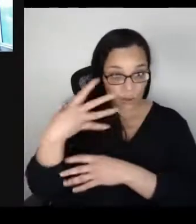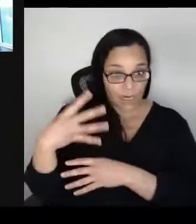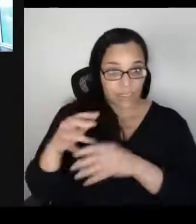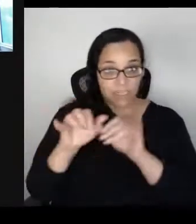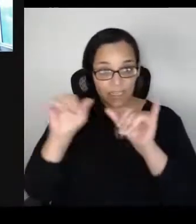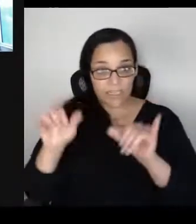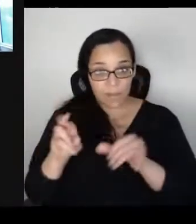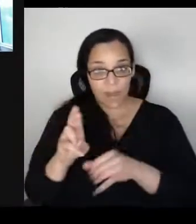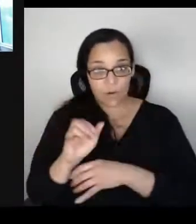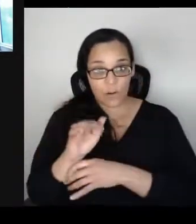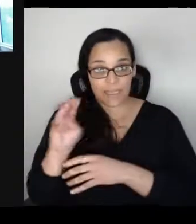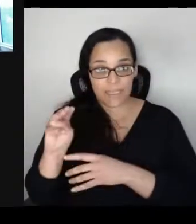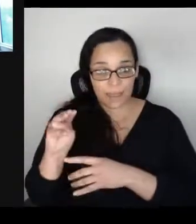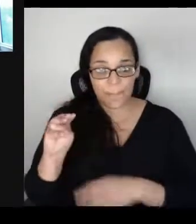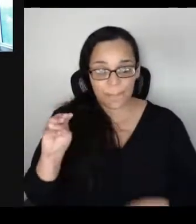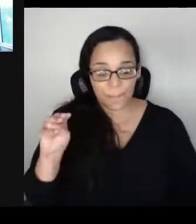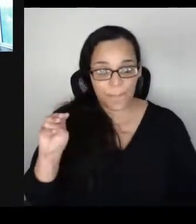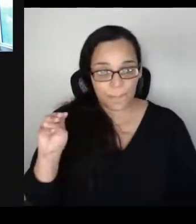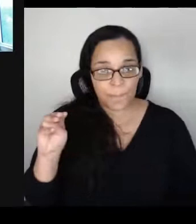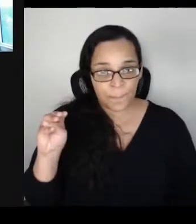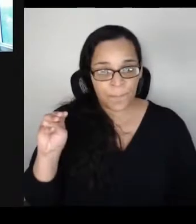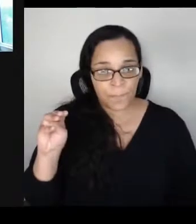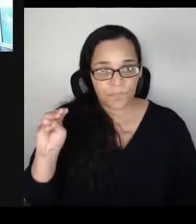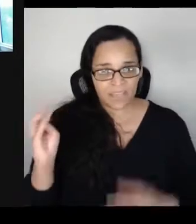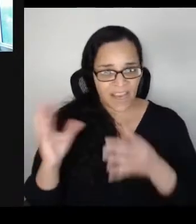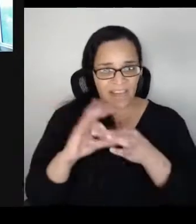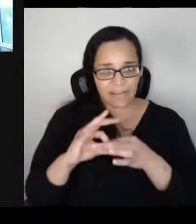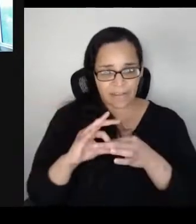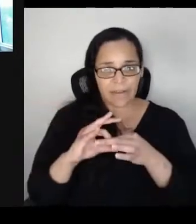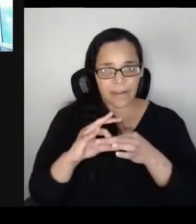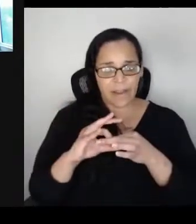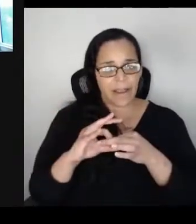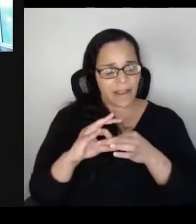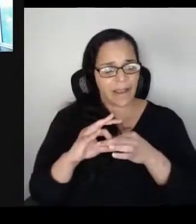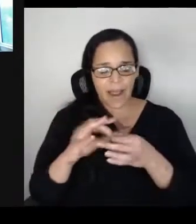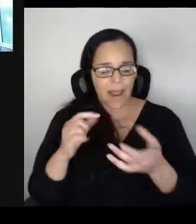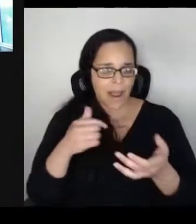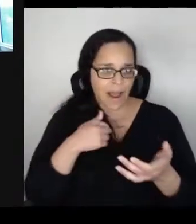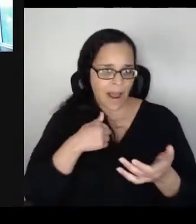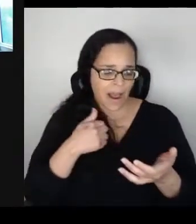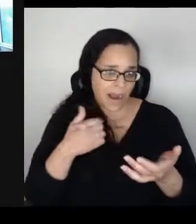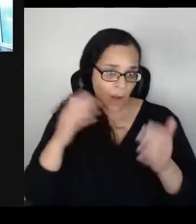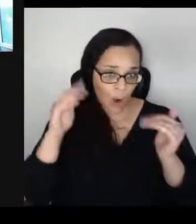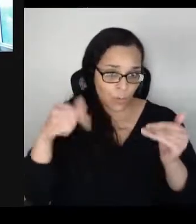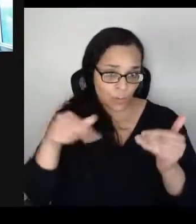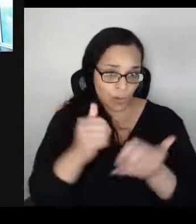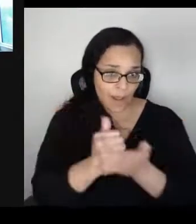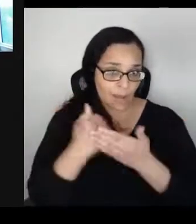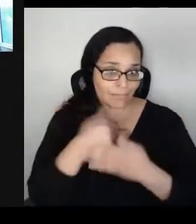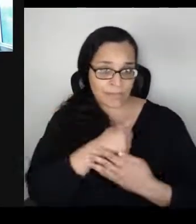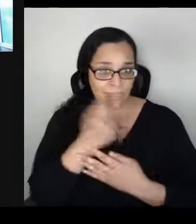And I would love for you to help us understand and, you know moving Husniye and Naischa,